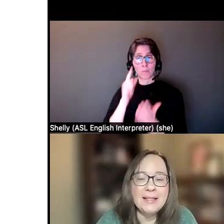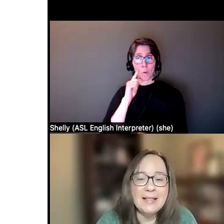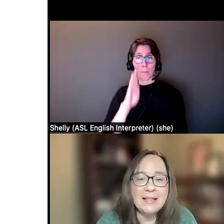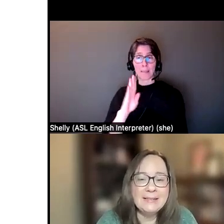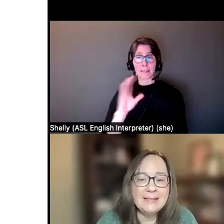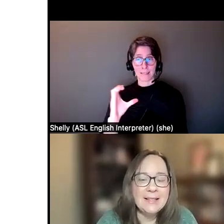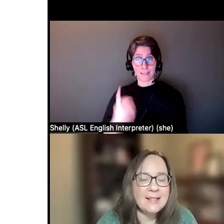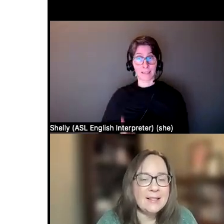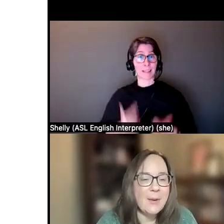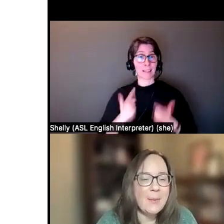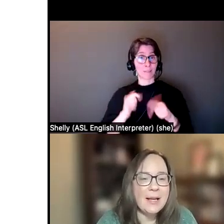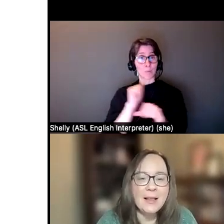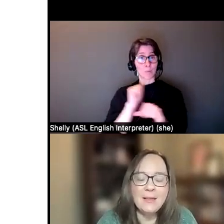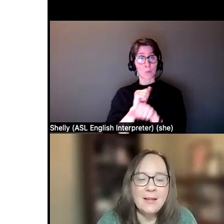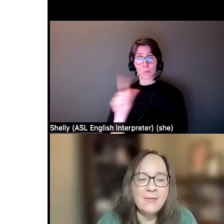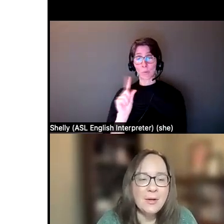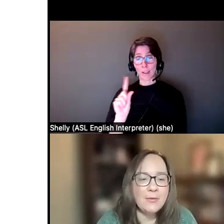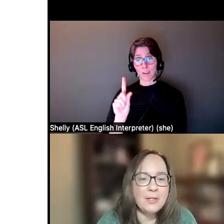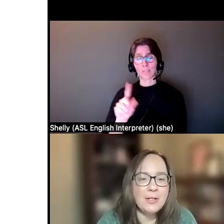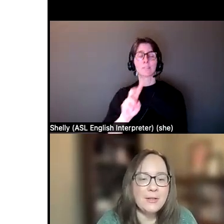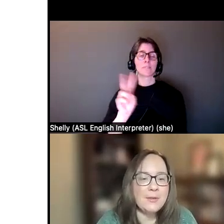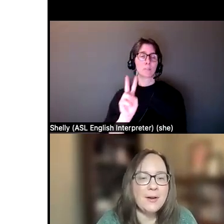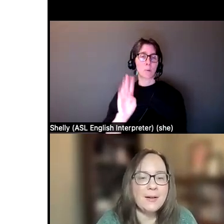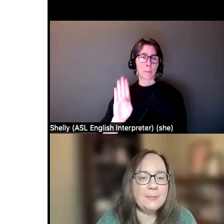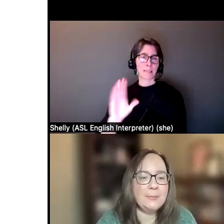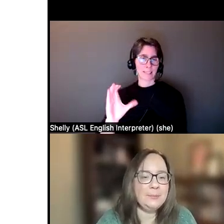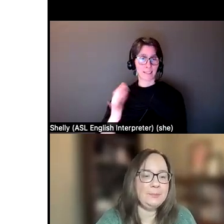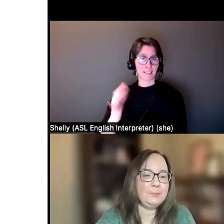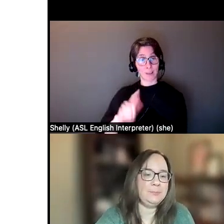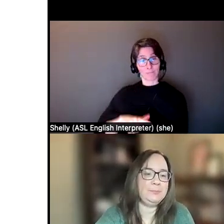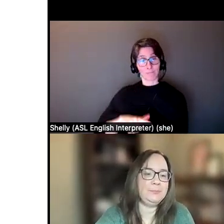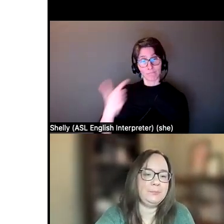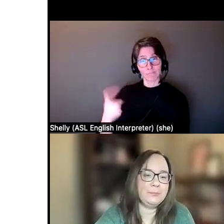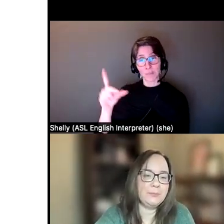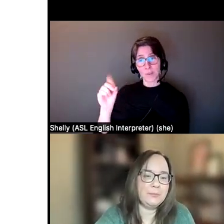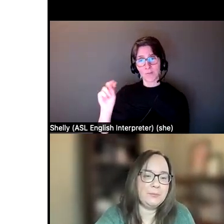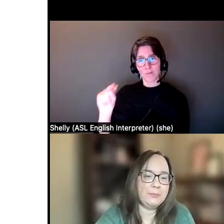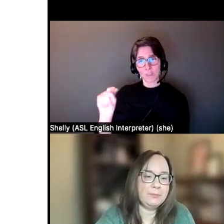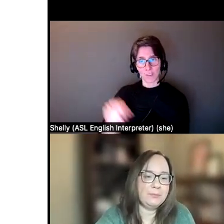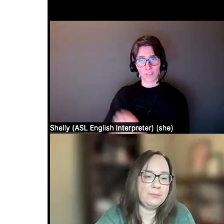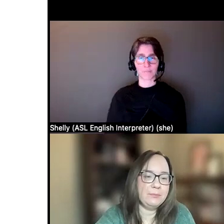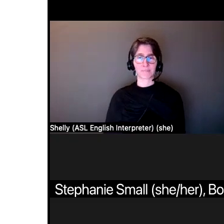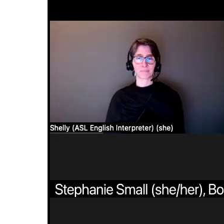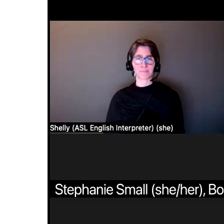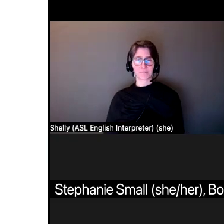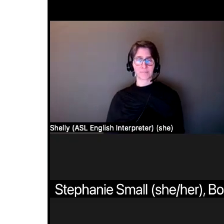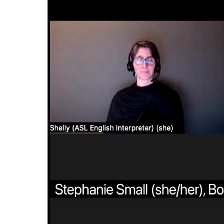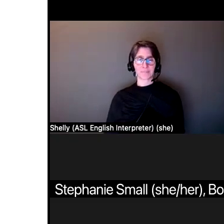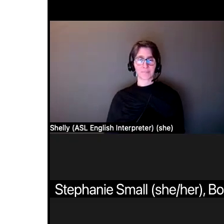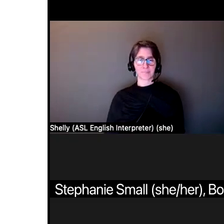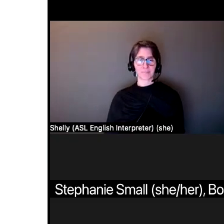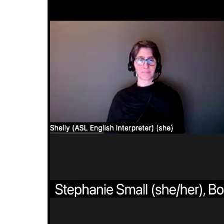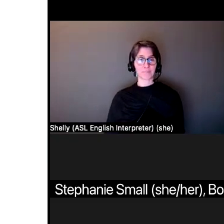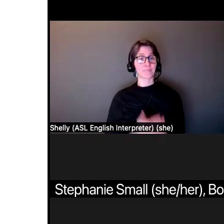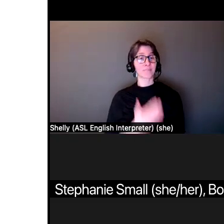B.C. So, I'm going to leave it over to you, Don. Don Gorman: Thank you very much, Stephanie,